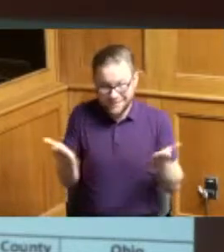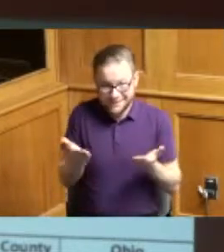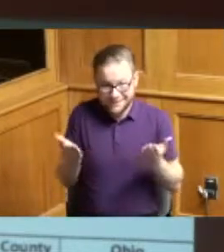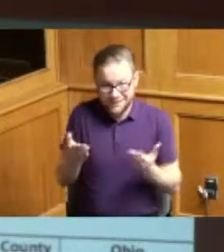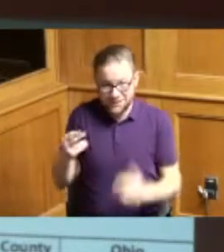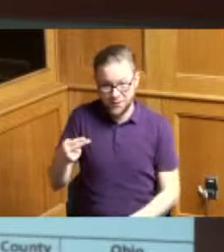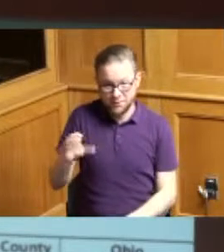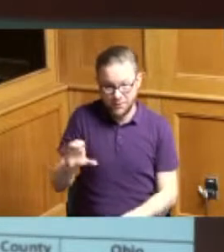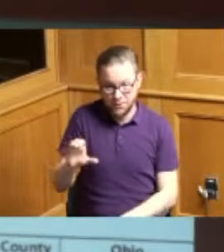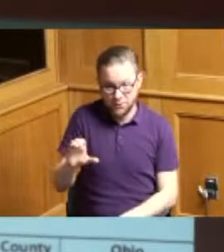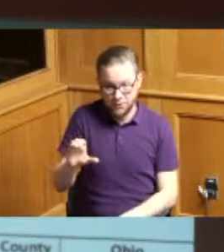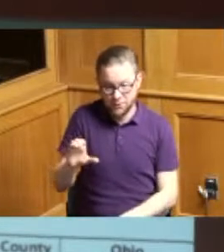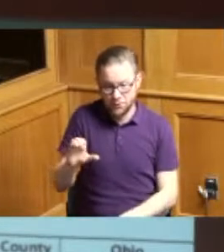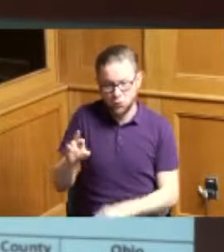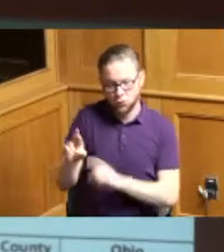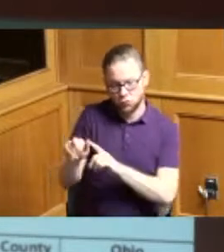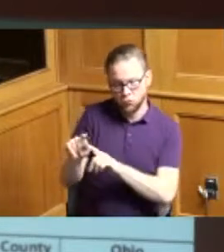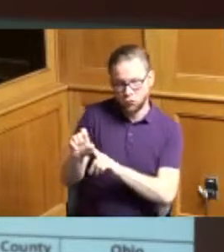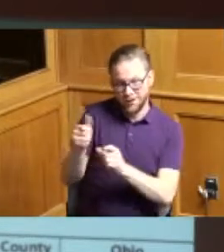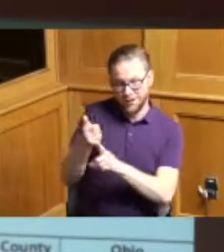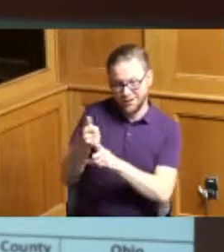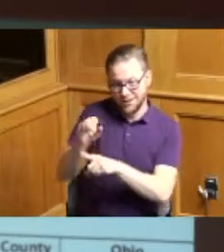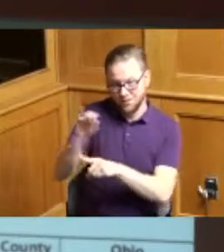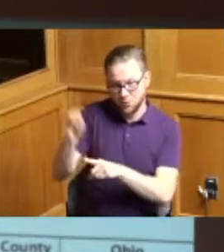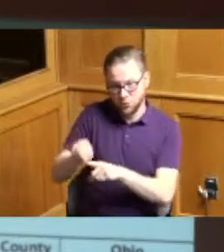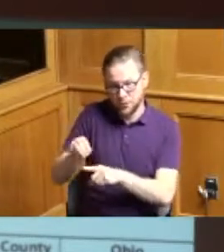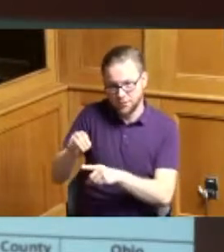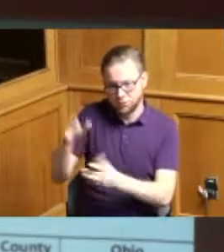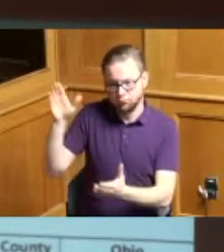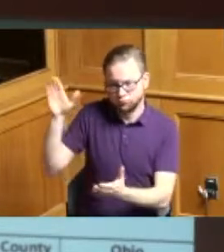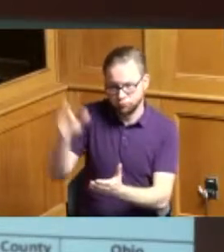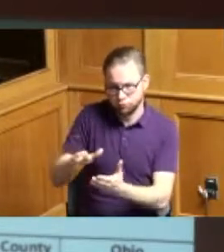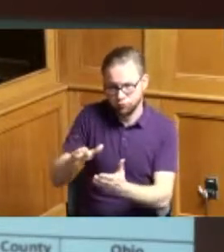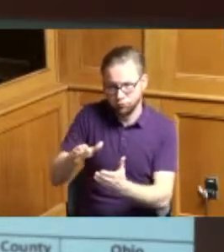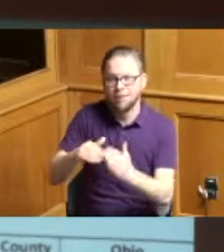we have lower death rates when compared to the state of Ohio which is really truly attributed